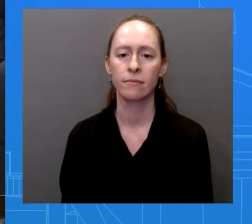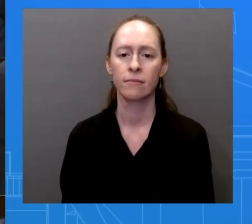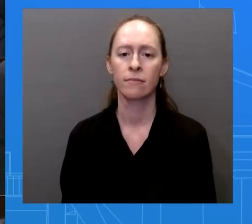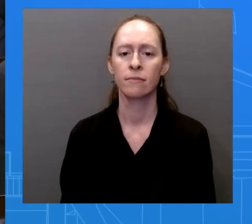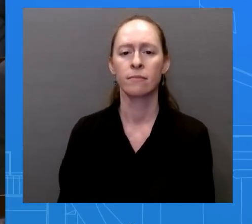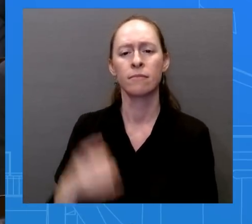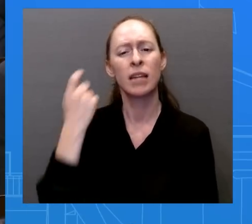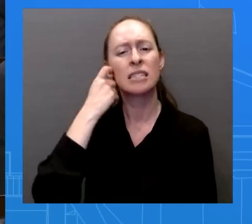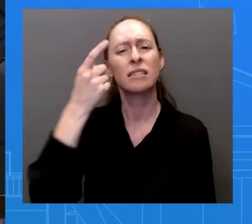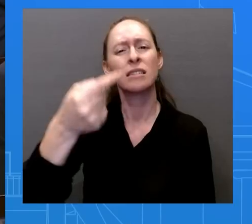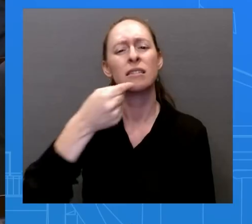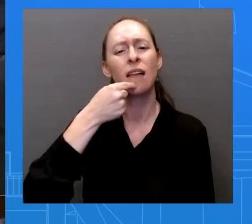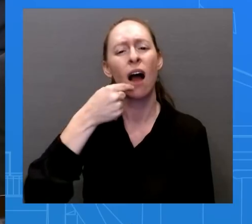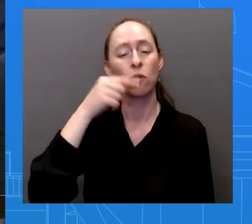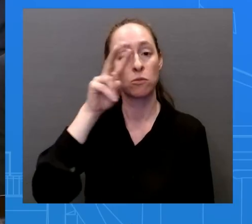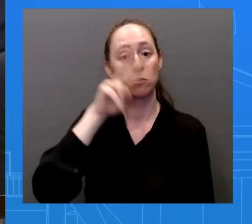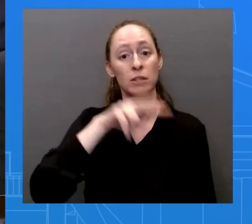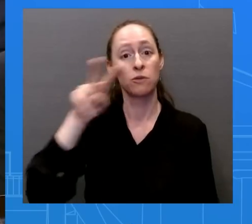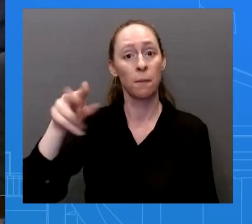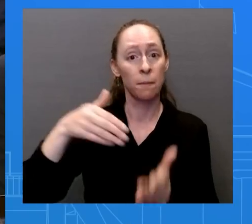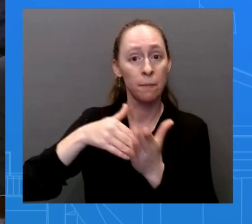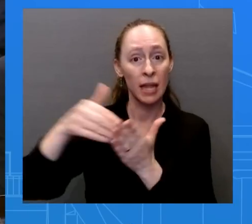next-generation vaccines. That money did not come through.